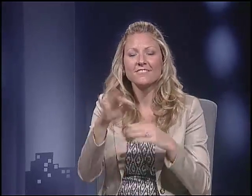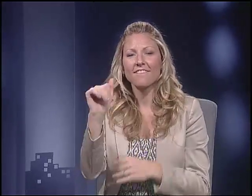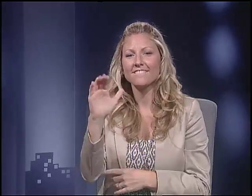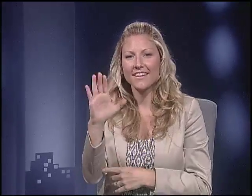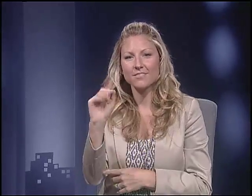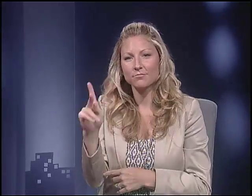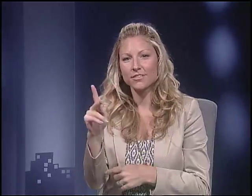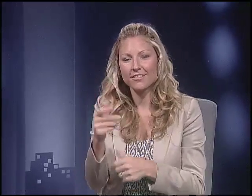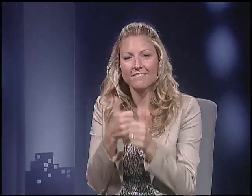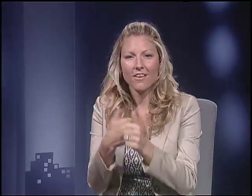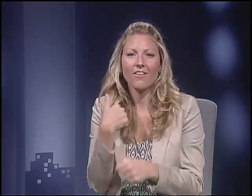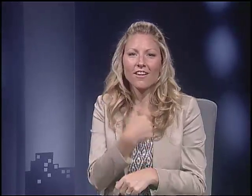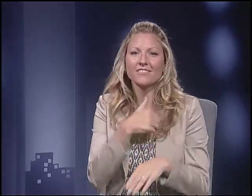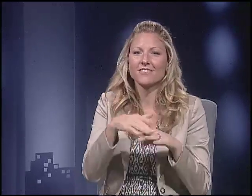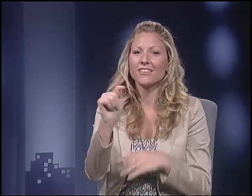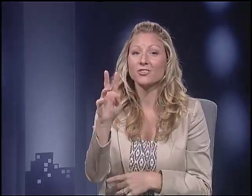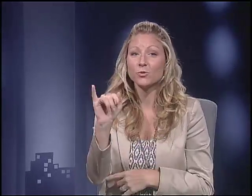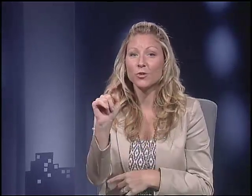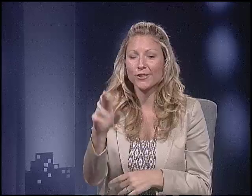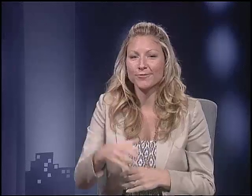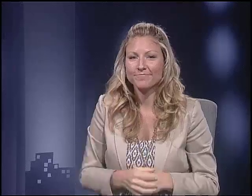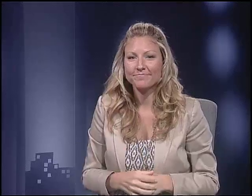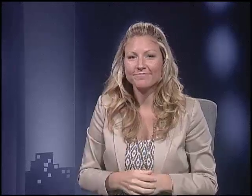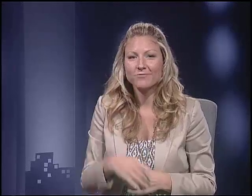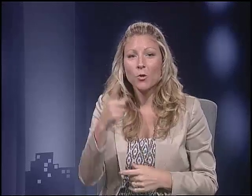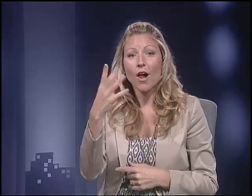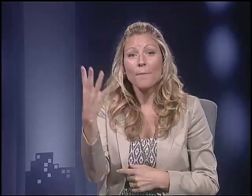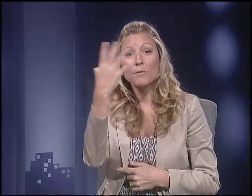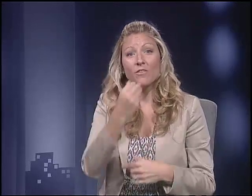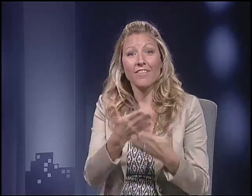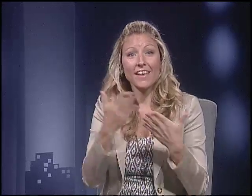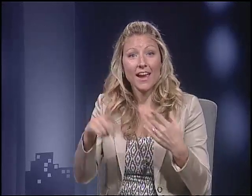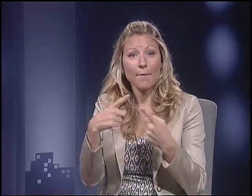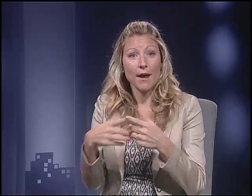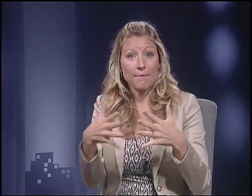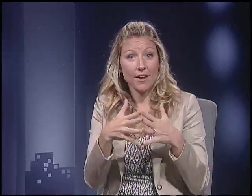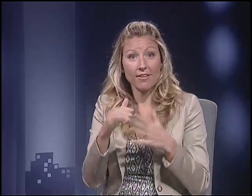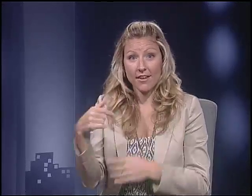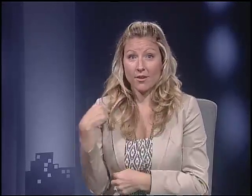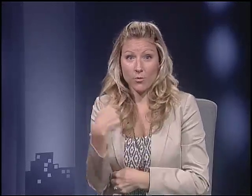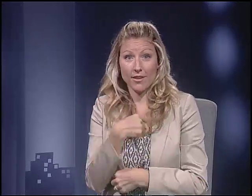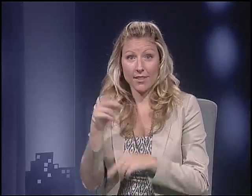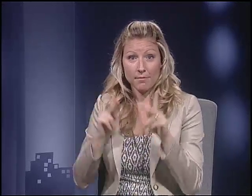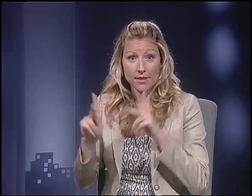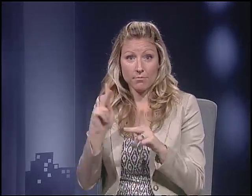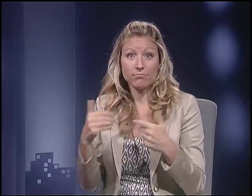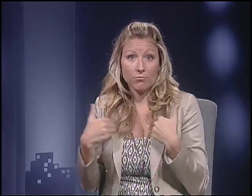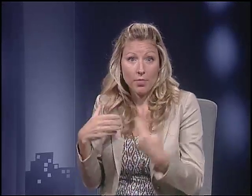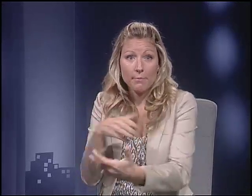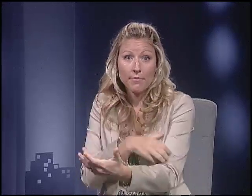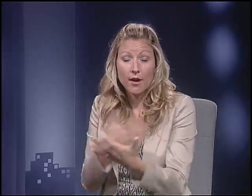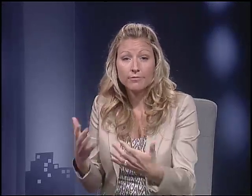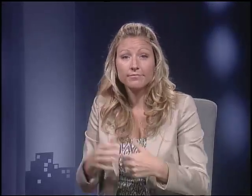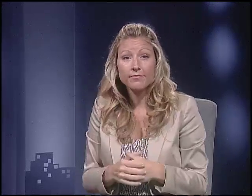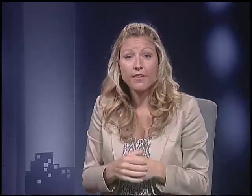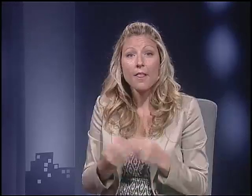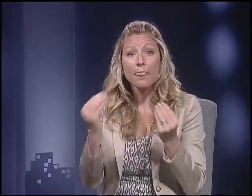Like us on Facebook, follow us on Twitter. One beautiful thing about America is that we the people have power.